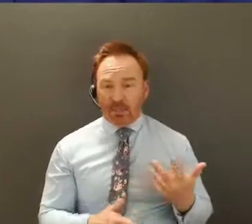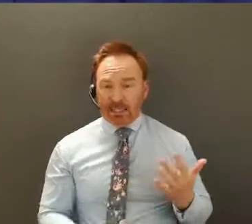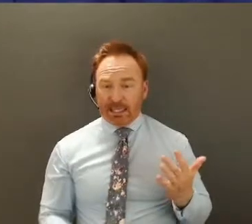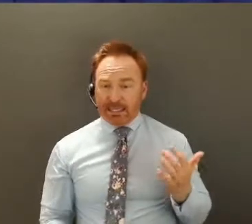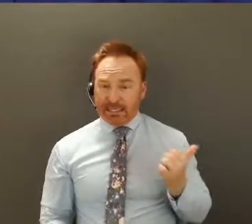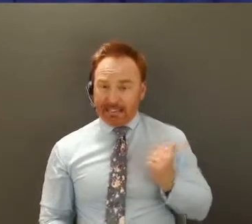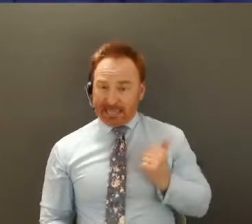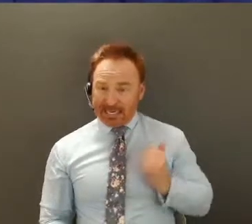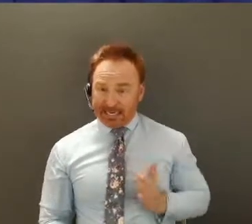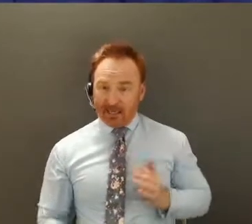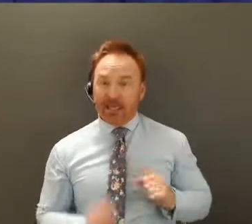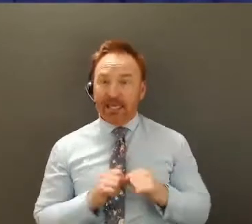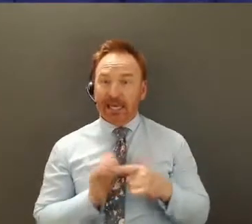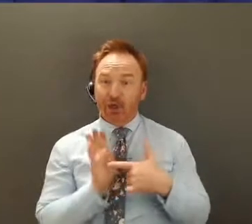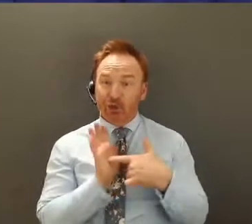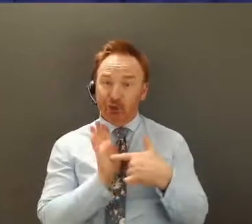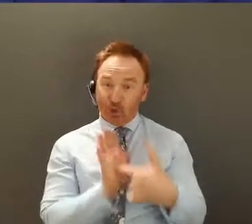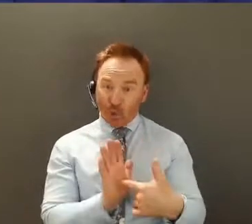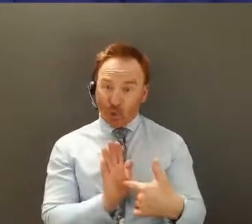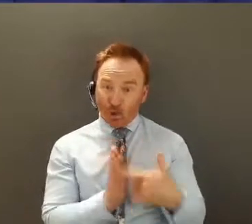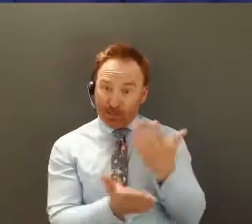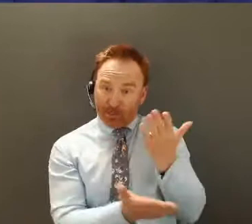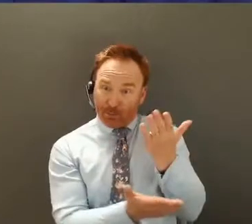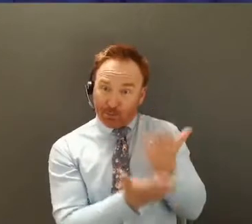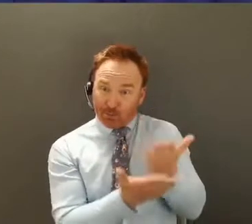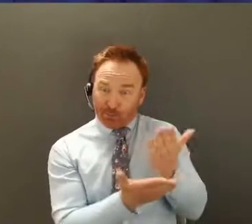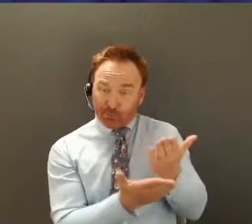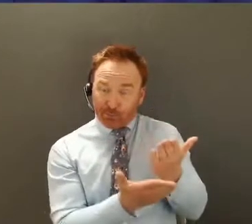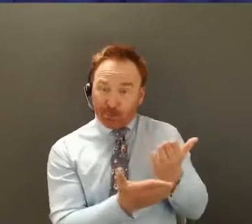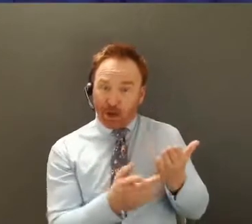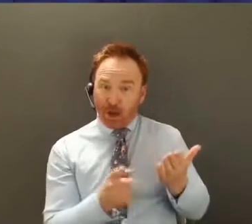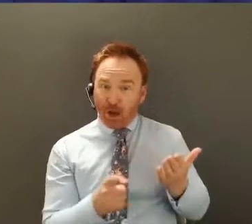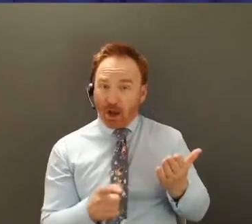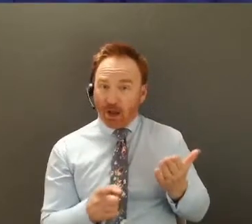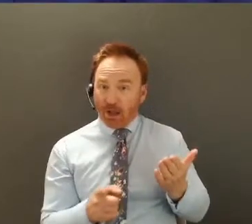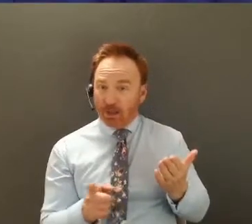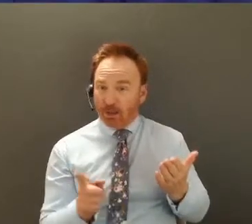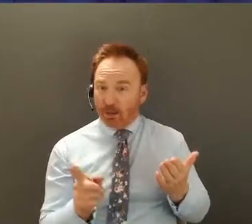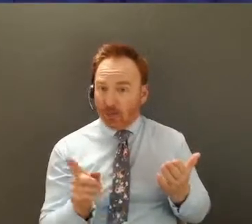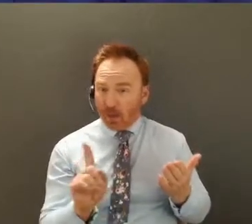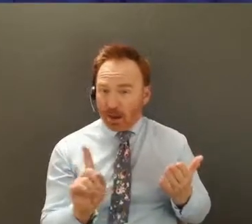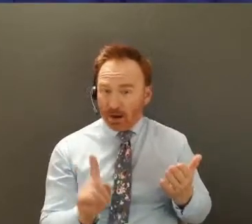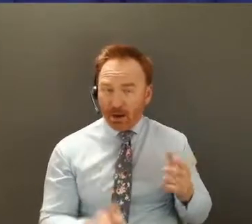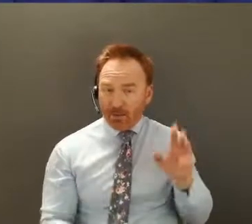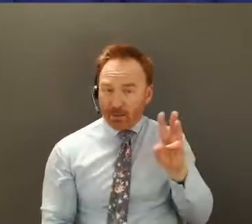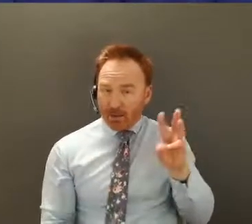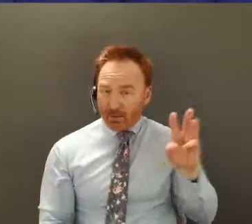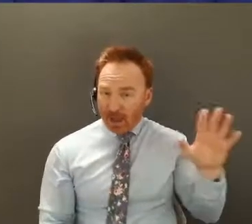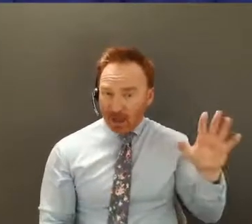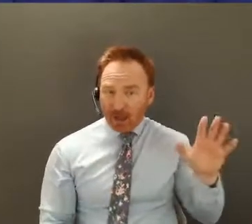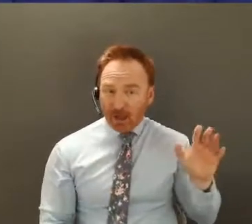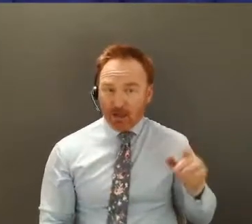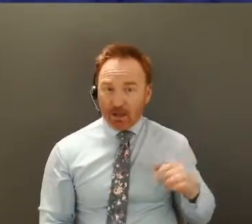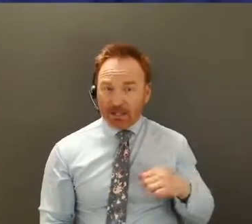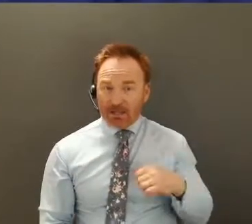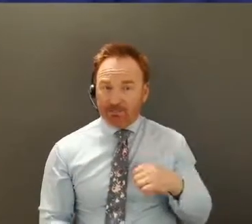For many the motivation people needed was, chief Bill said just before this conference